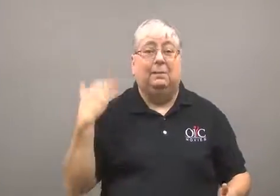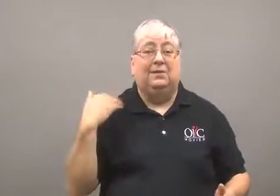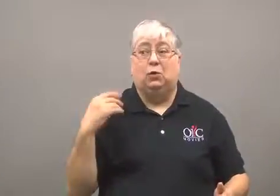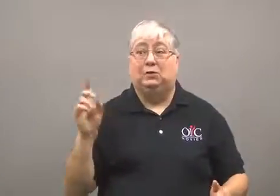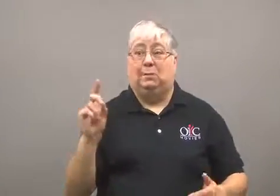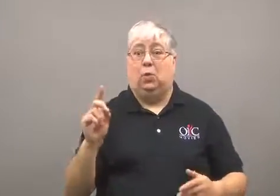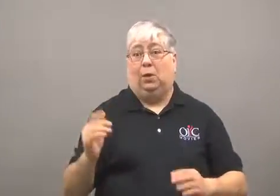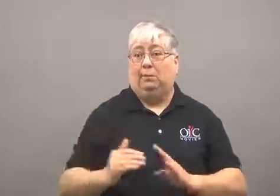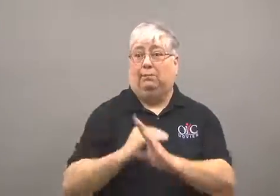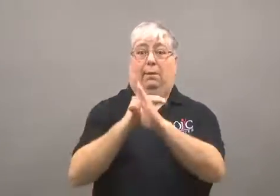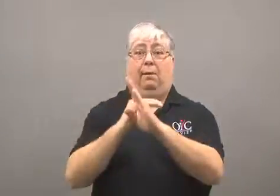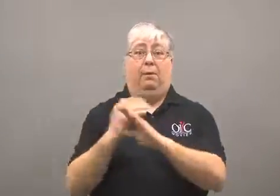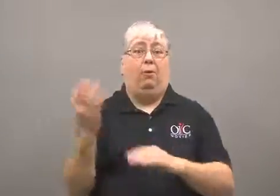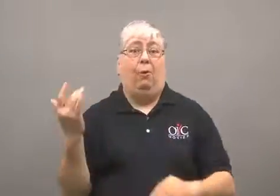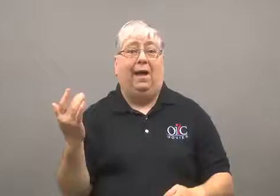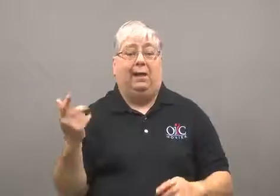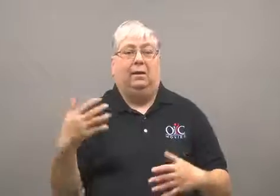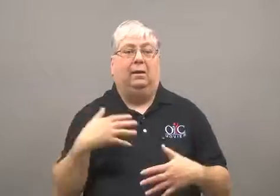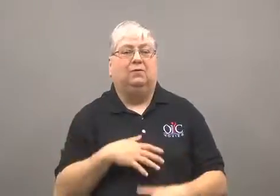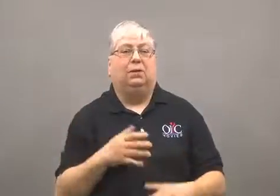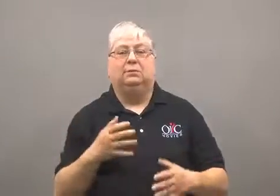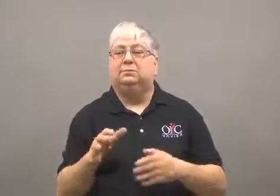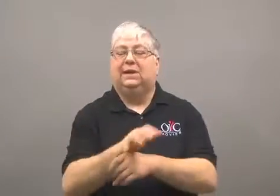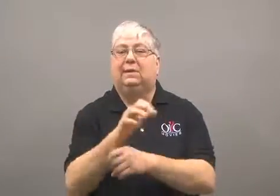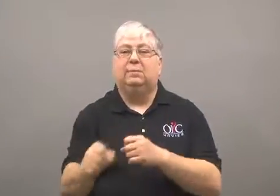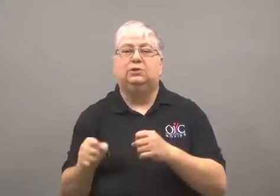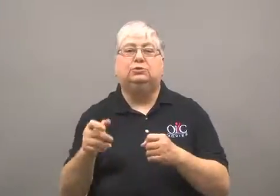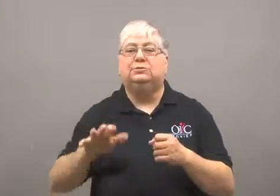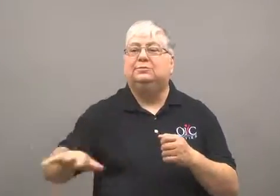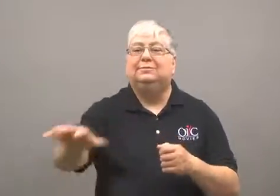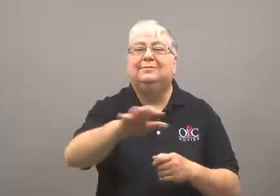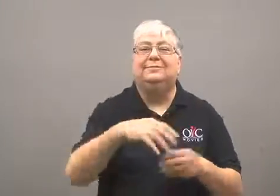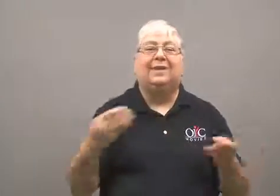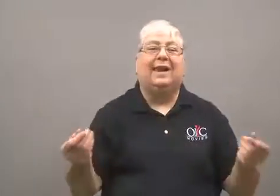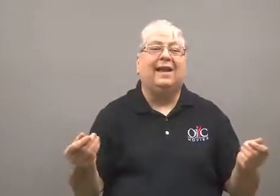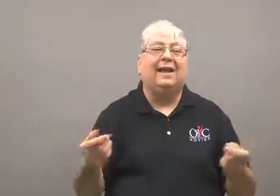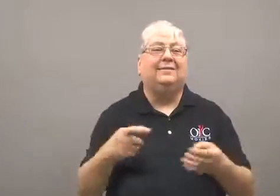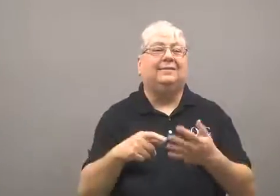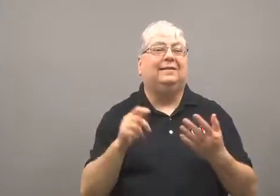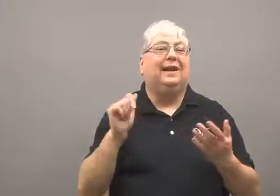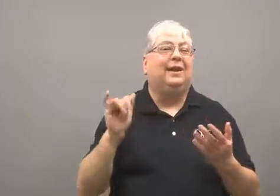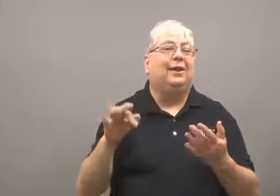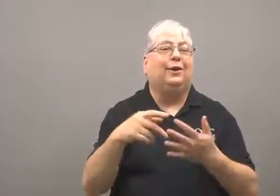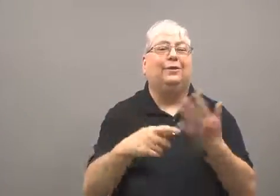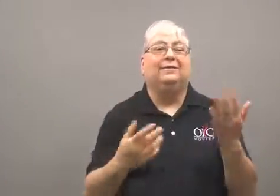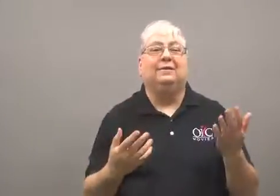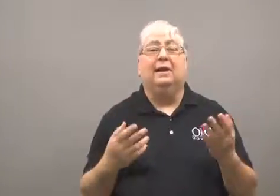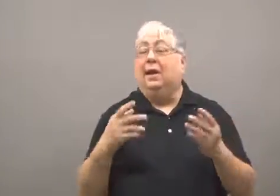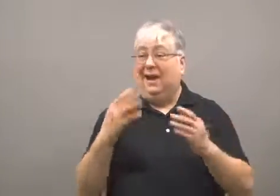It had been blocked by Democrats in the past because of environmental concerns.